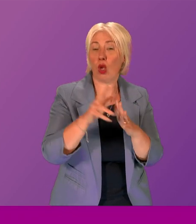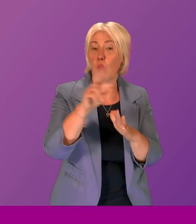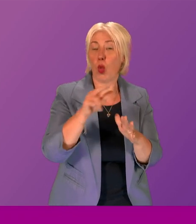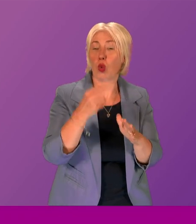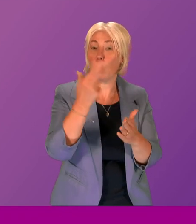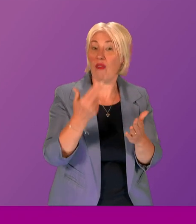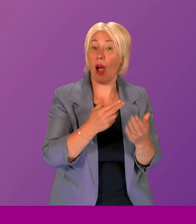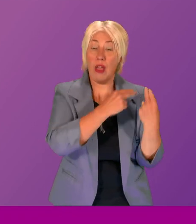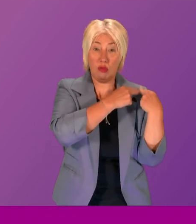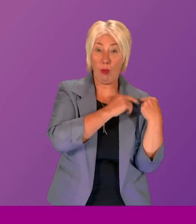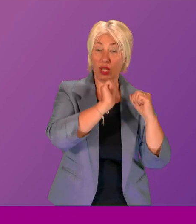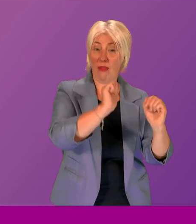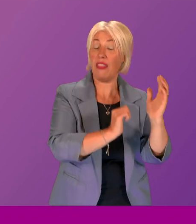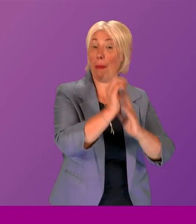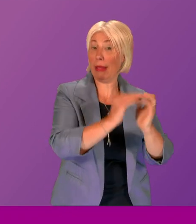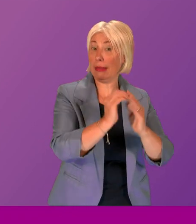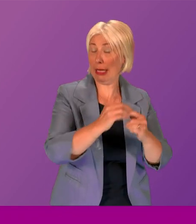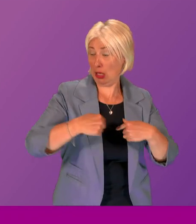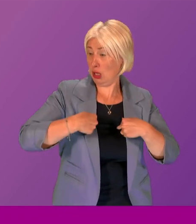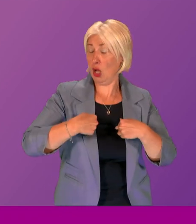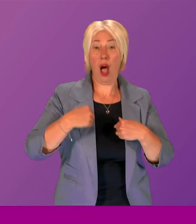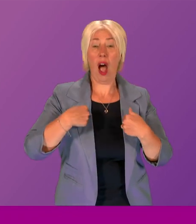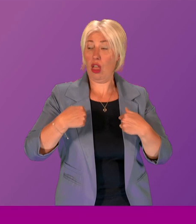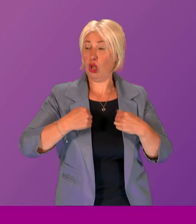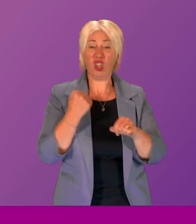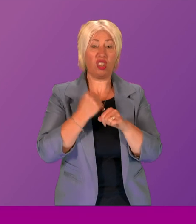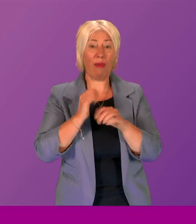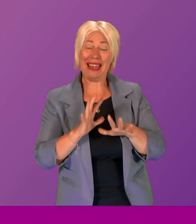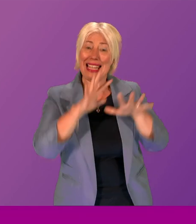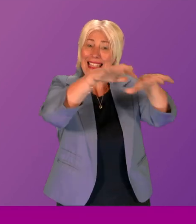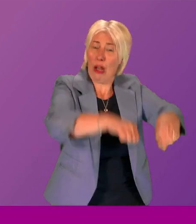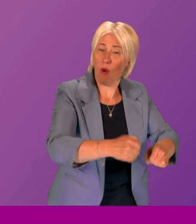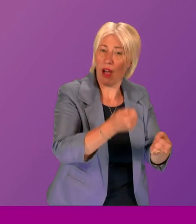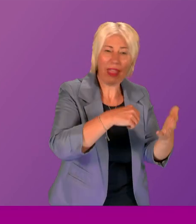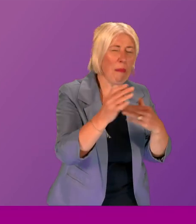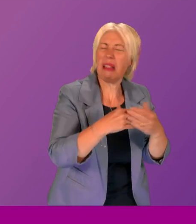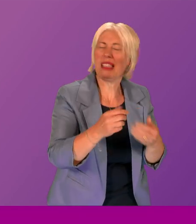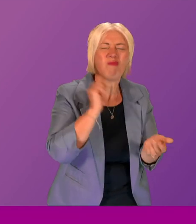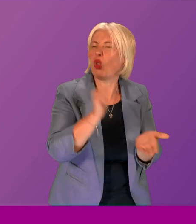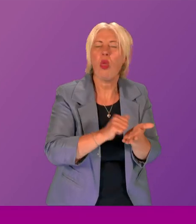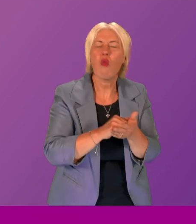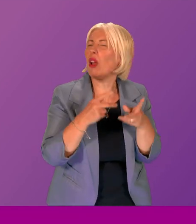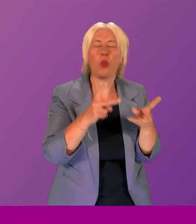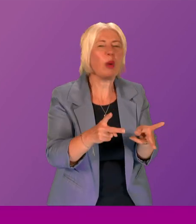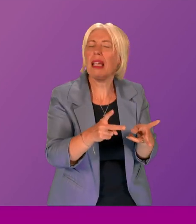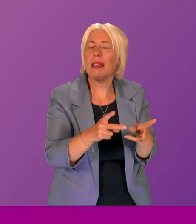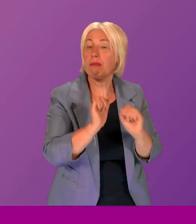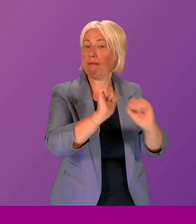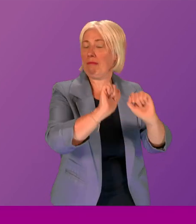Mack. I do not think that the Scottish Government commandeering the building is the right approach. In its outline business case, the Glasgow School of Art has explained